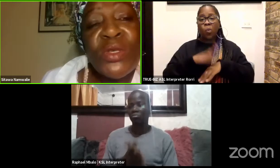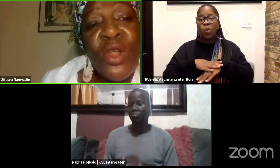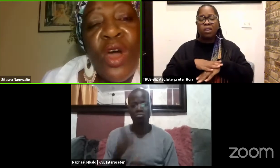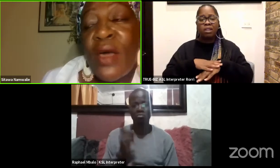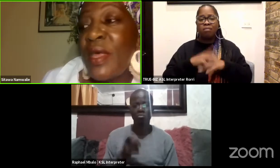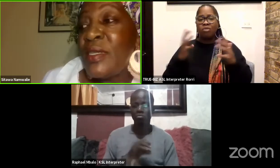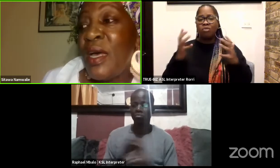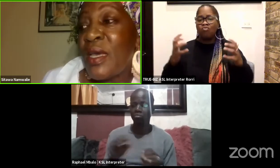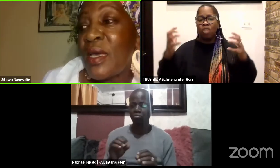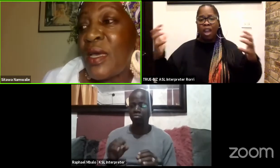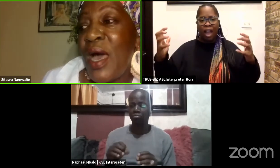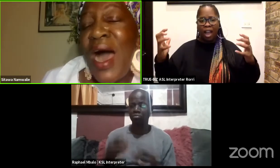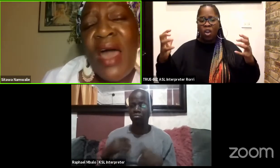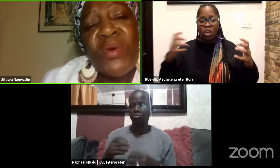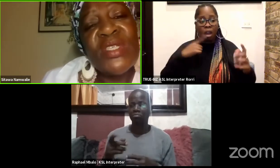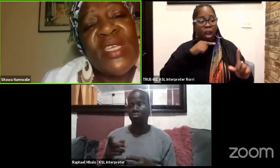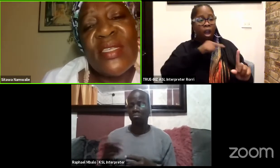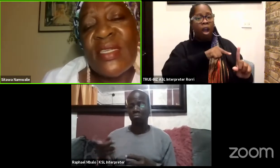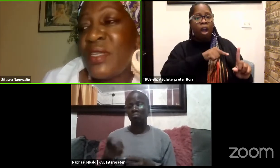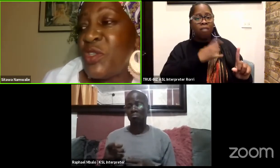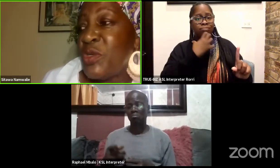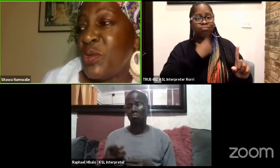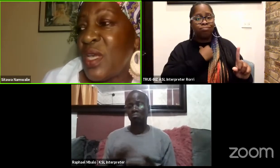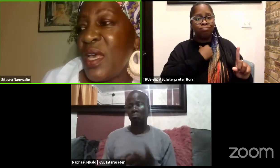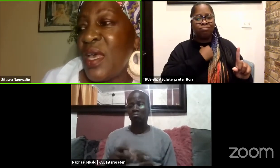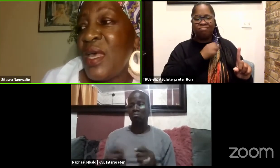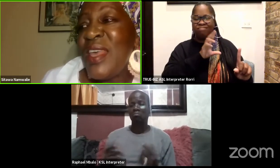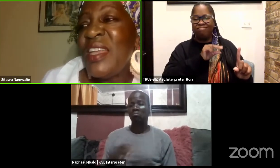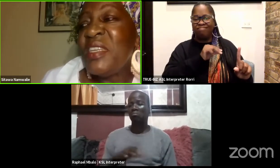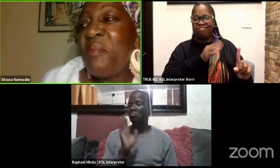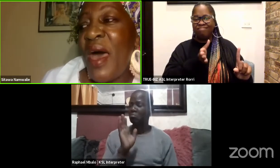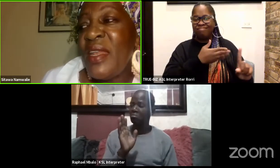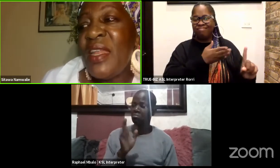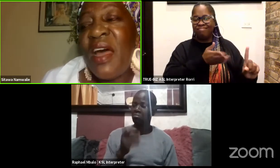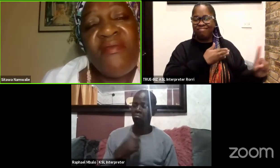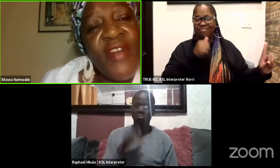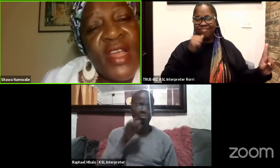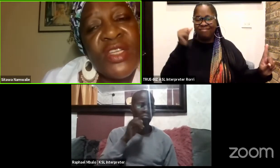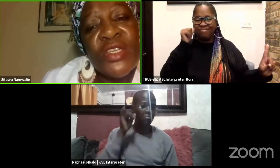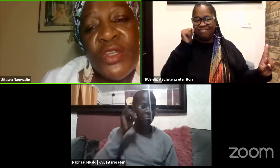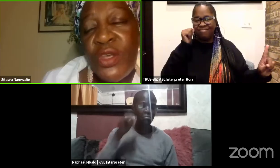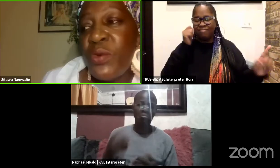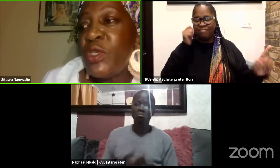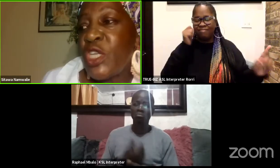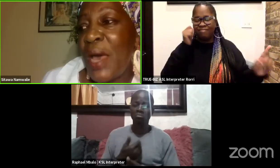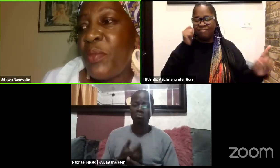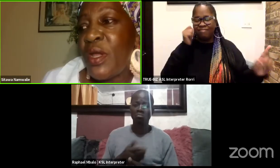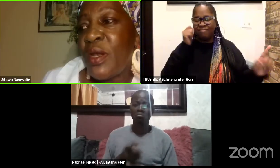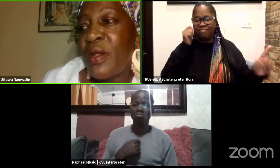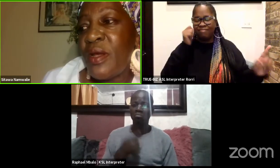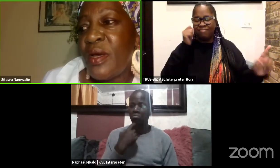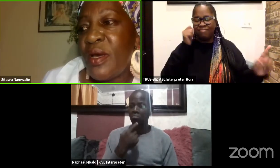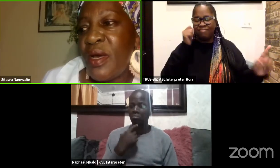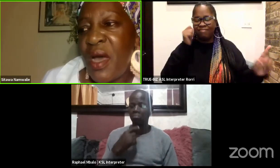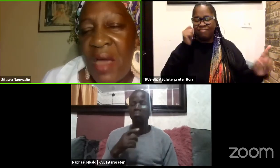I was no longer there darling. I was yesterday's news. They demanded a fresh new champion.